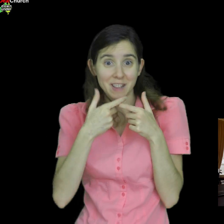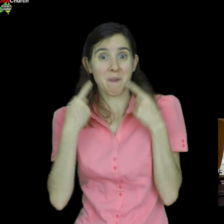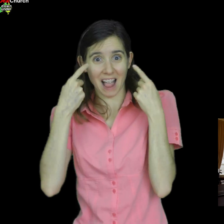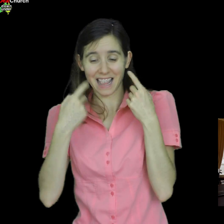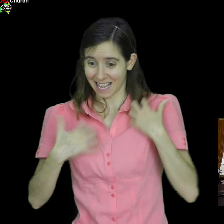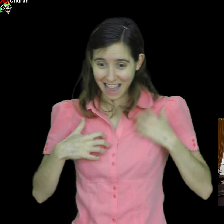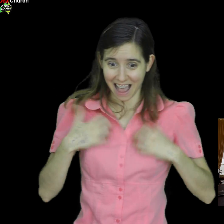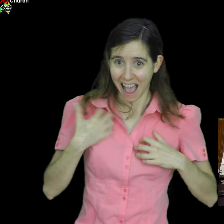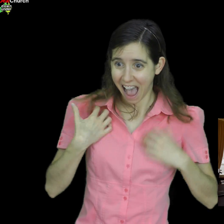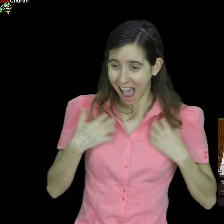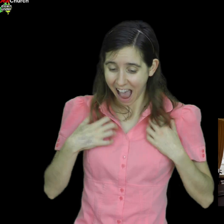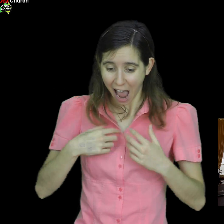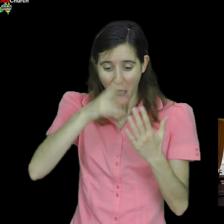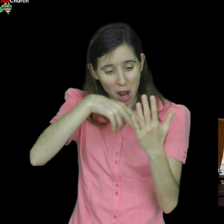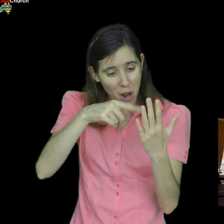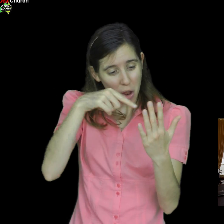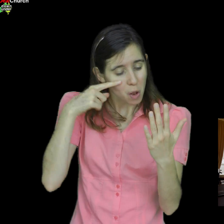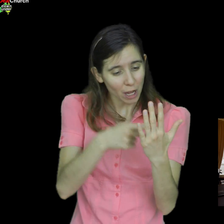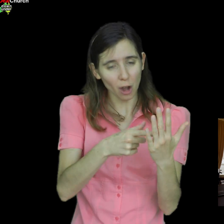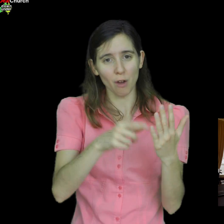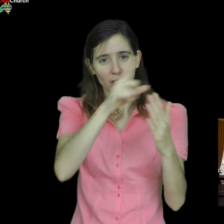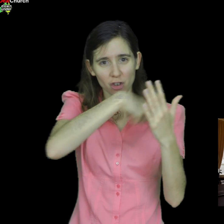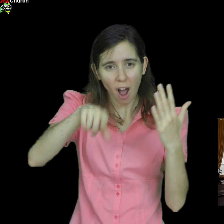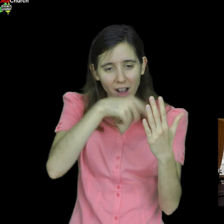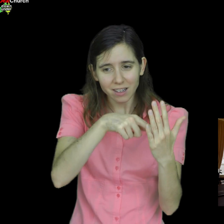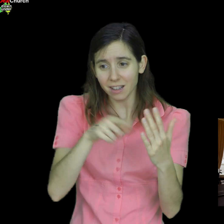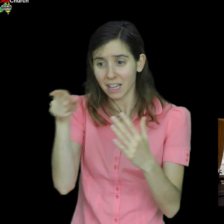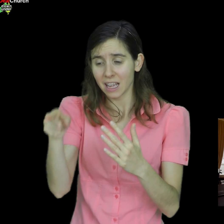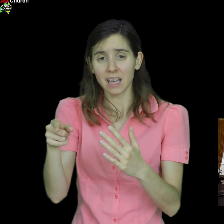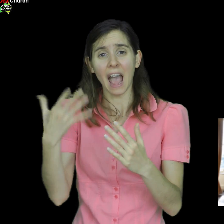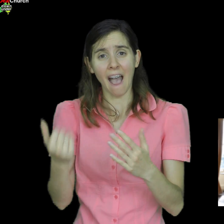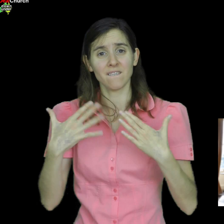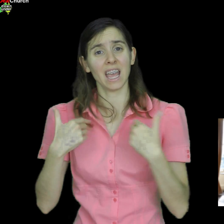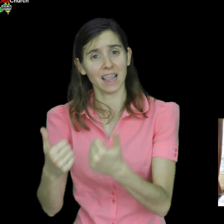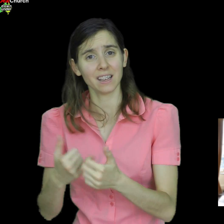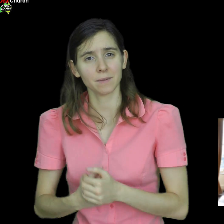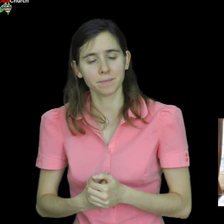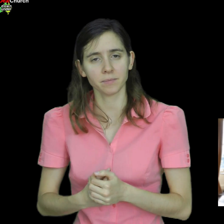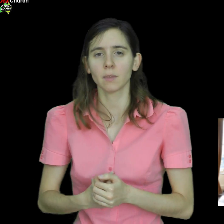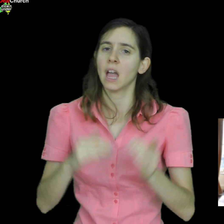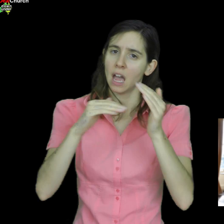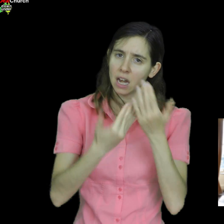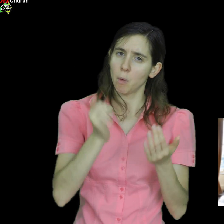excitedly looking over the charts. The boy was healed. Now it's your turn.